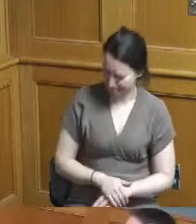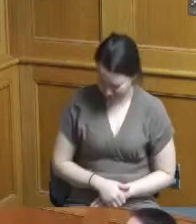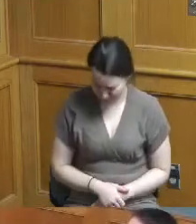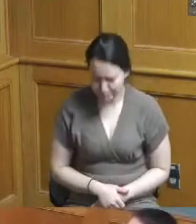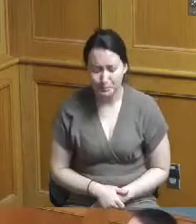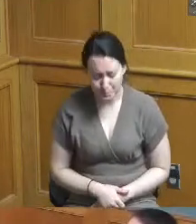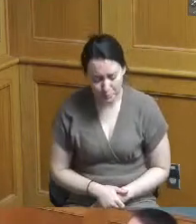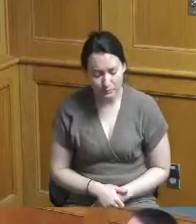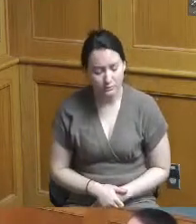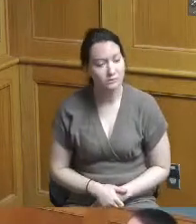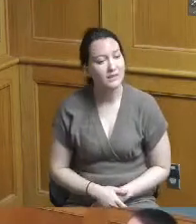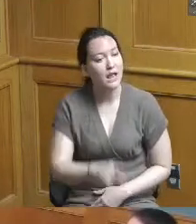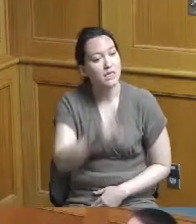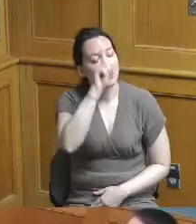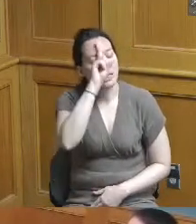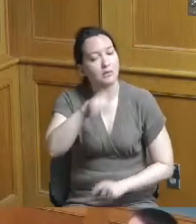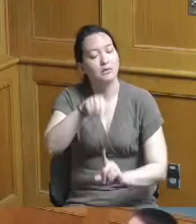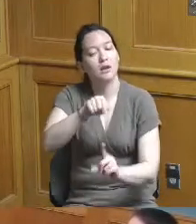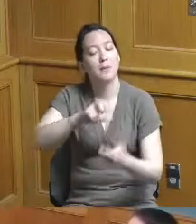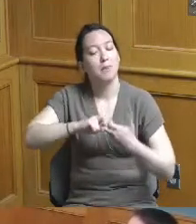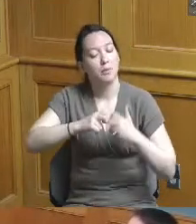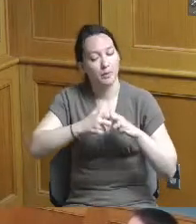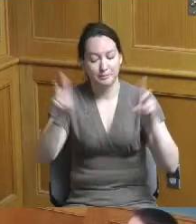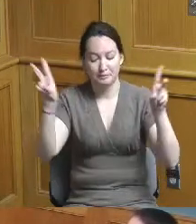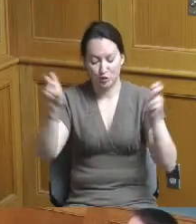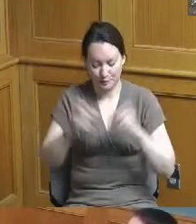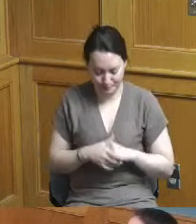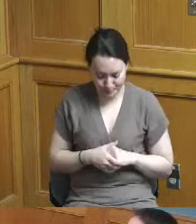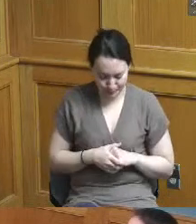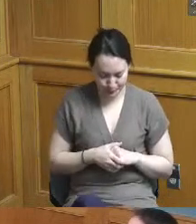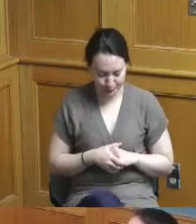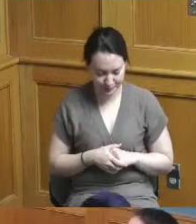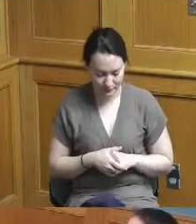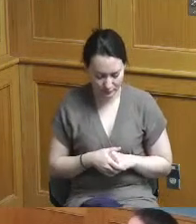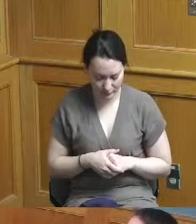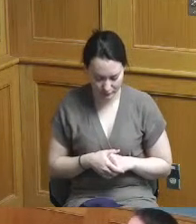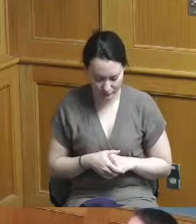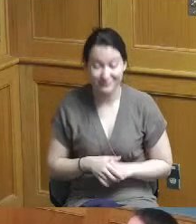President and I think the fundamental issue here is that when we're talking about indemnification